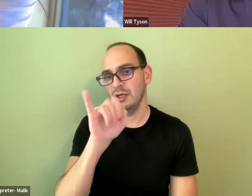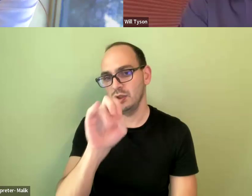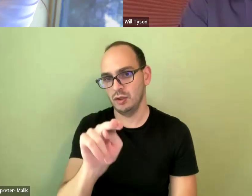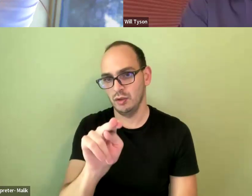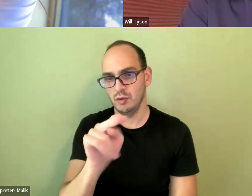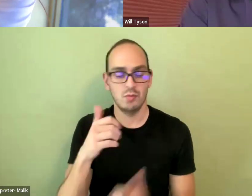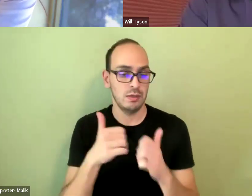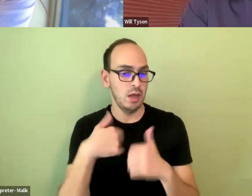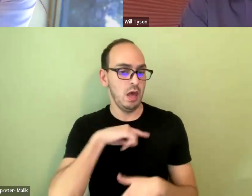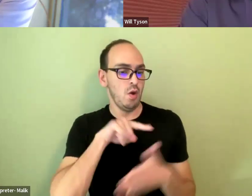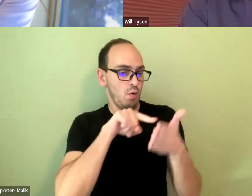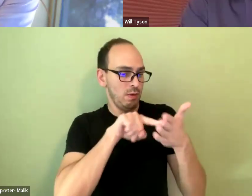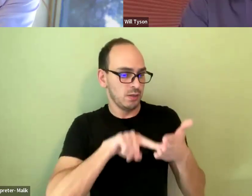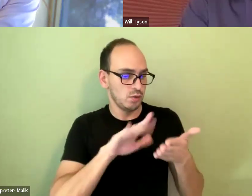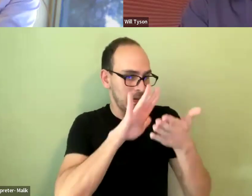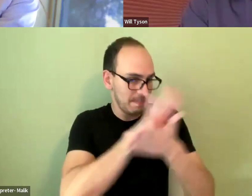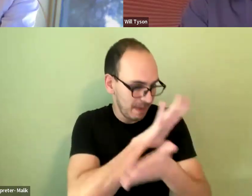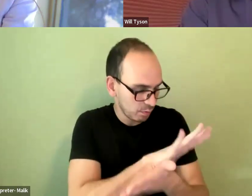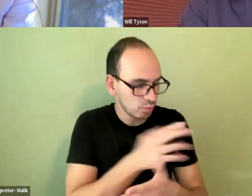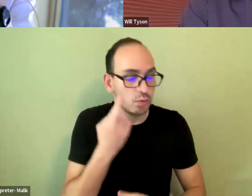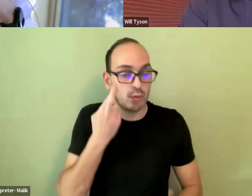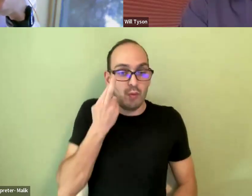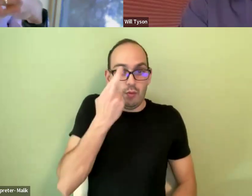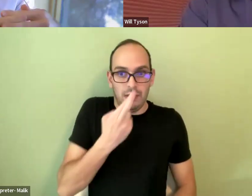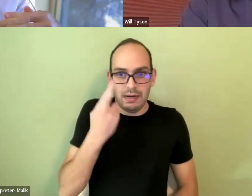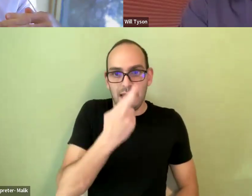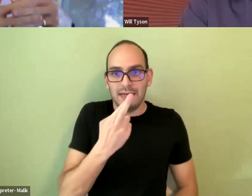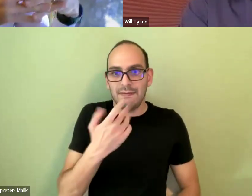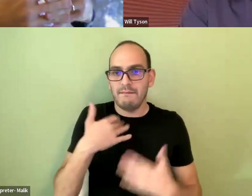in writing this paper we realized that there are a good number of